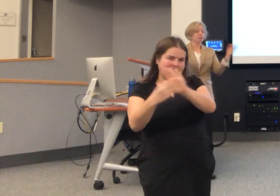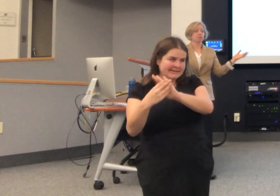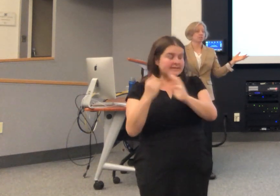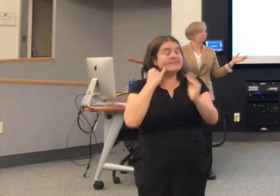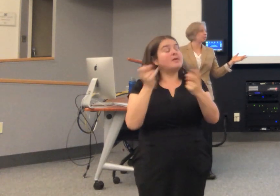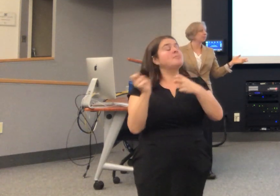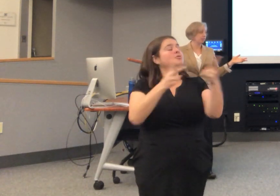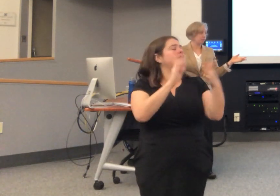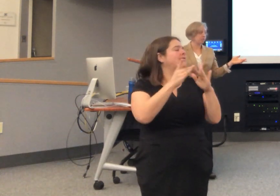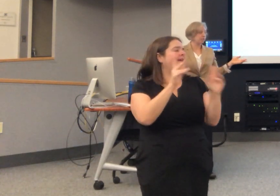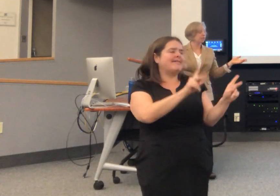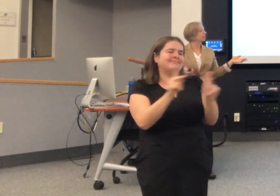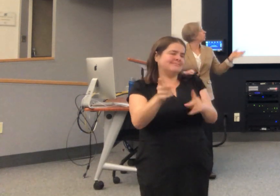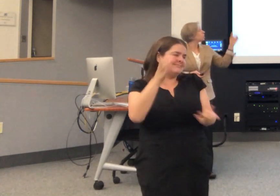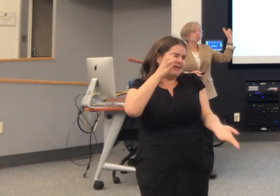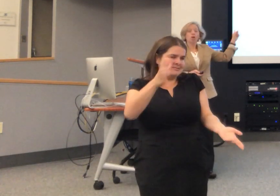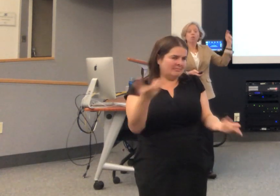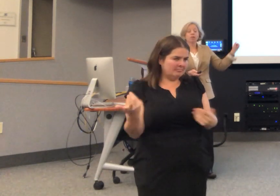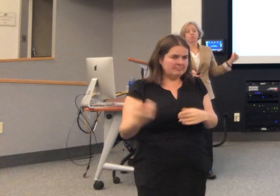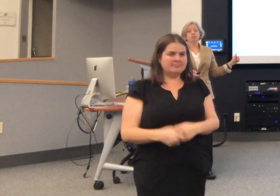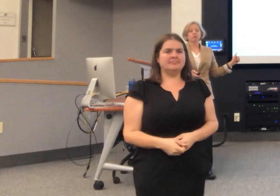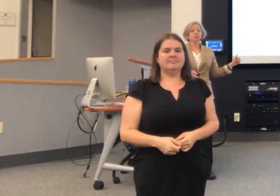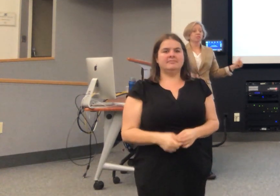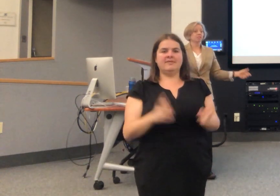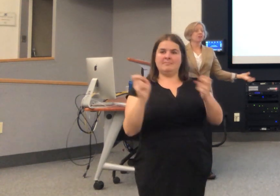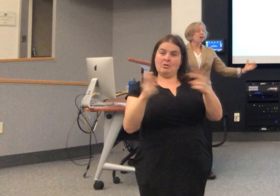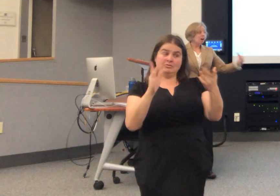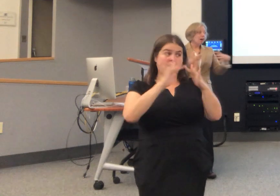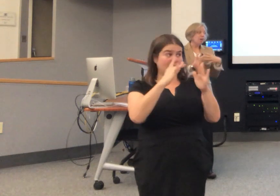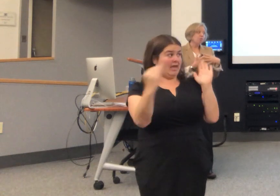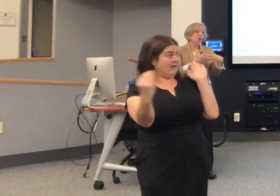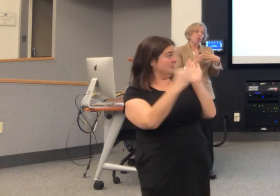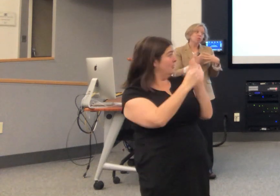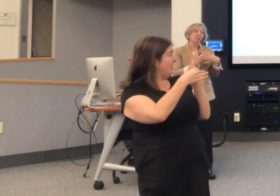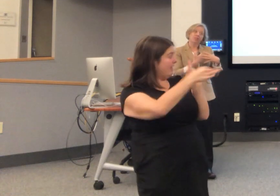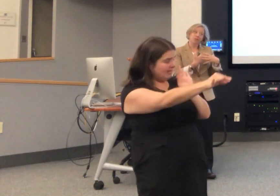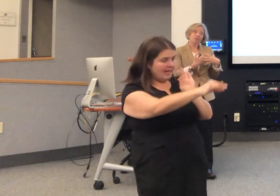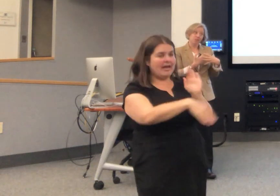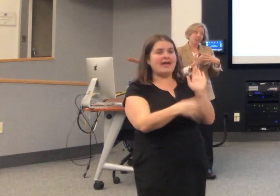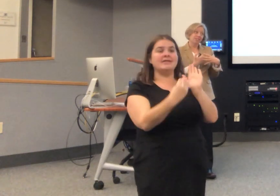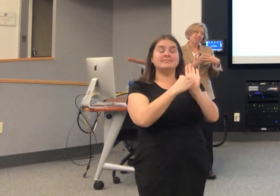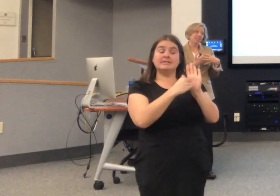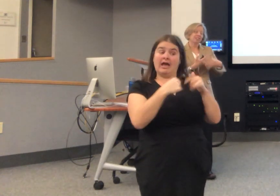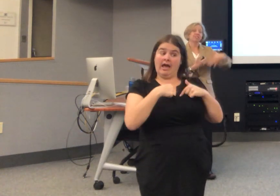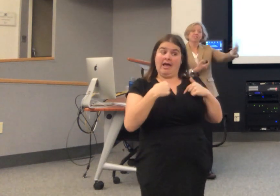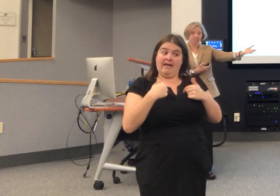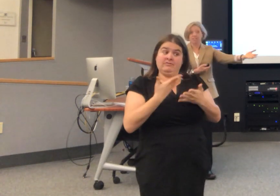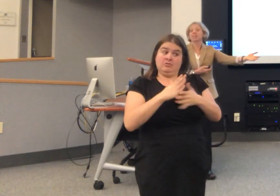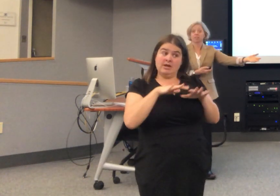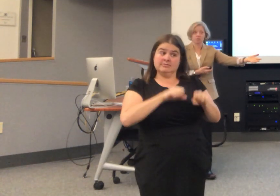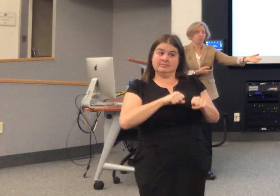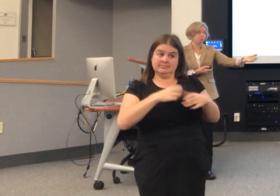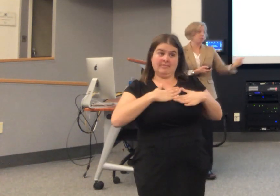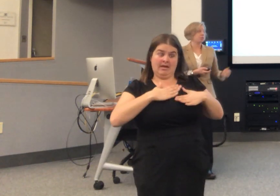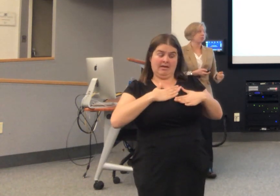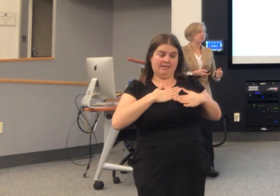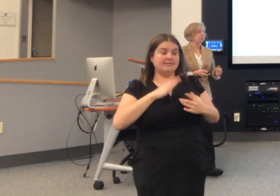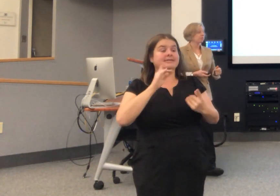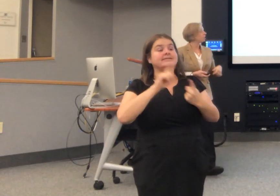I'm not just putting it there for the taking. So all the rights reserved is I'm holding all those rights until and unless I give somebody permission.